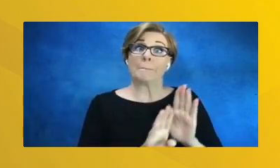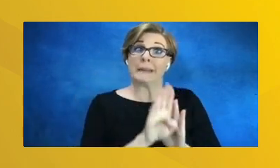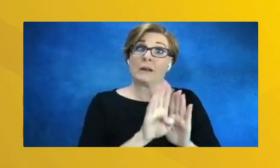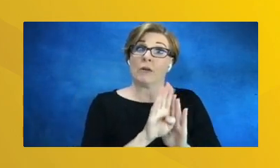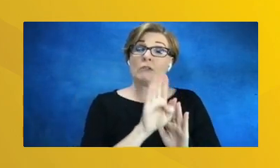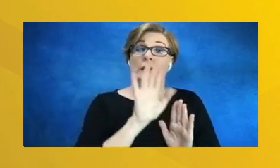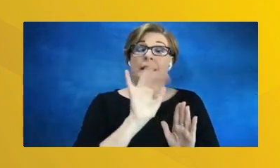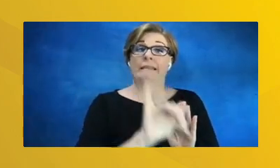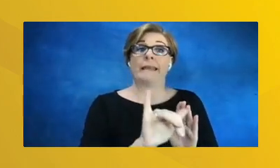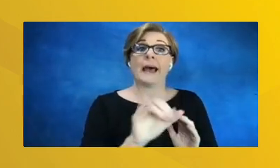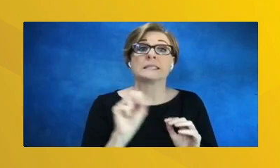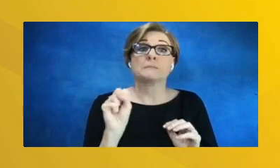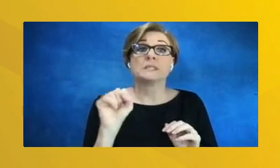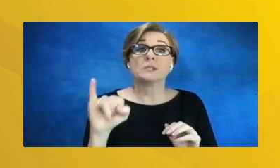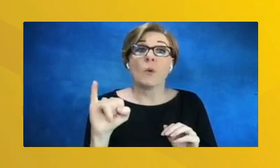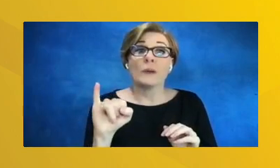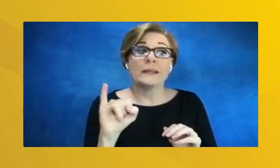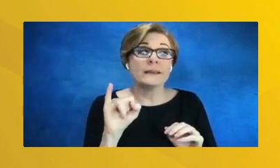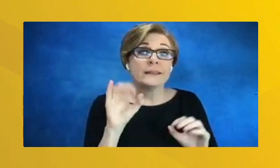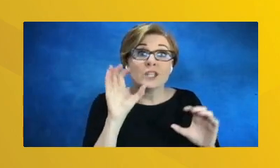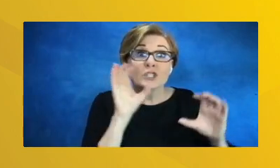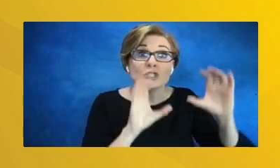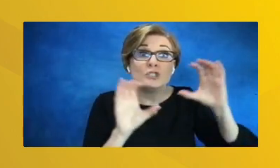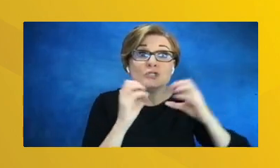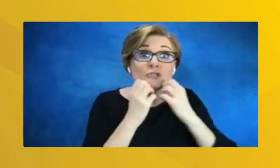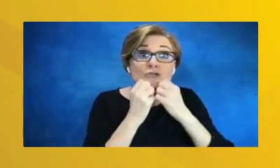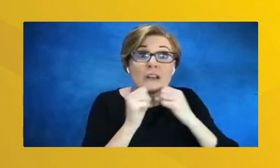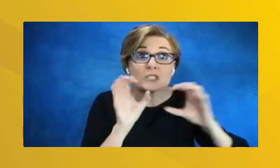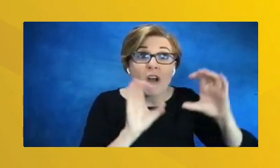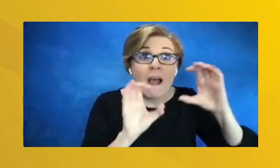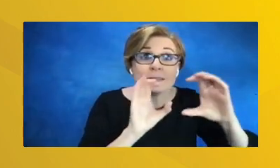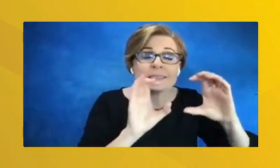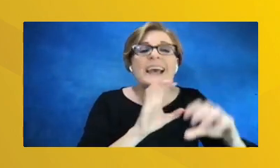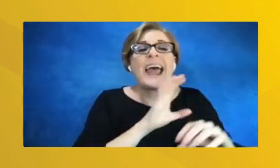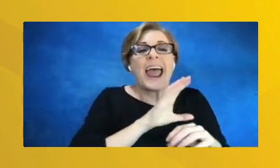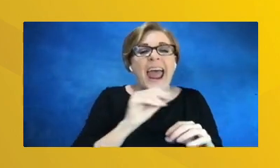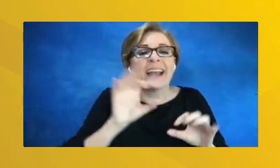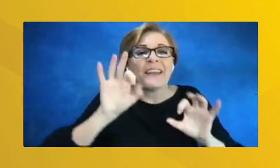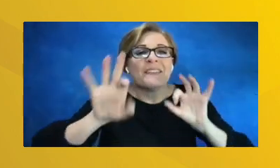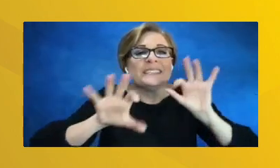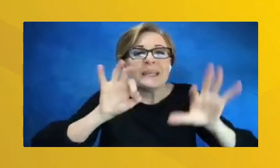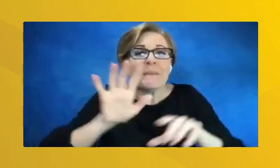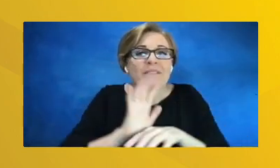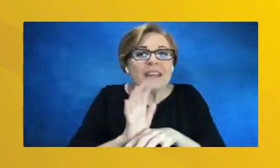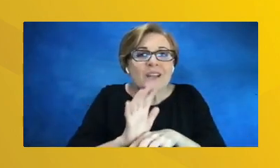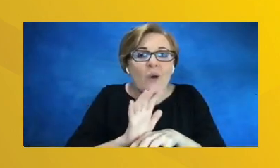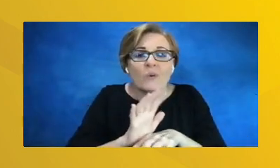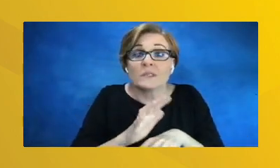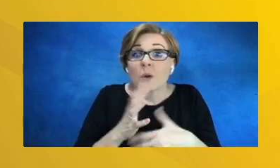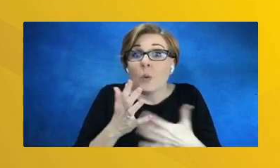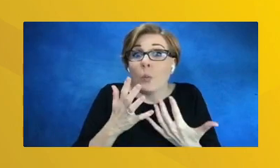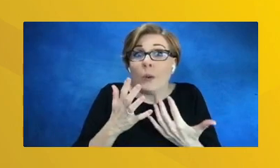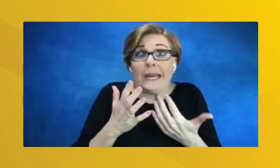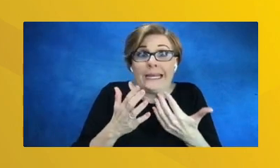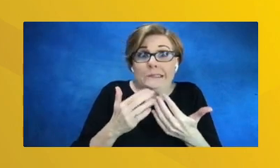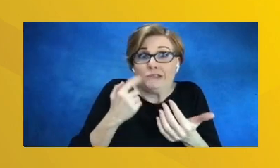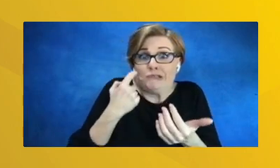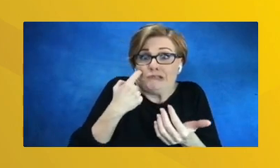these treasure tip videos. And we just barely finished up this professional development resource that all of you can access